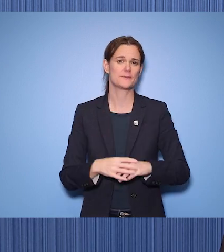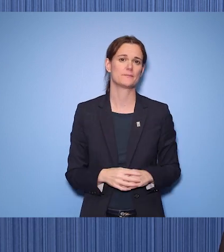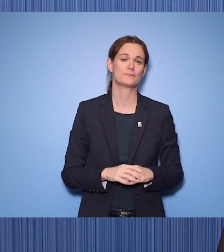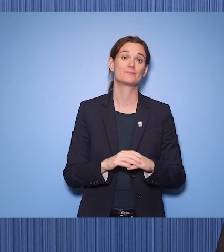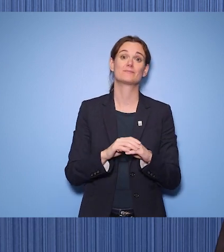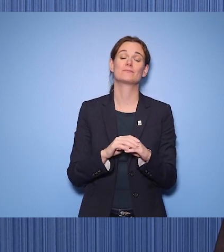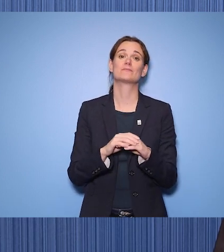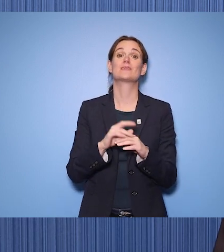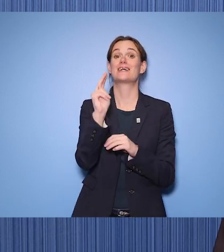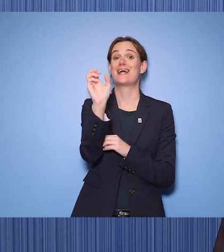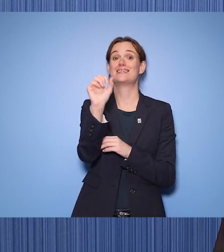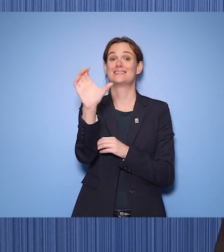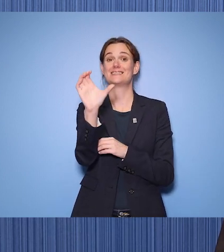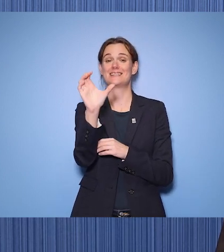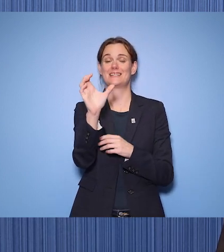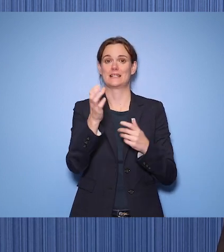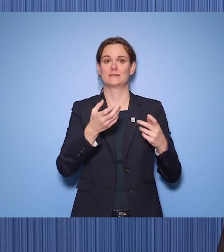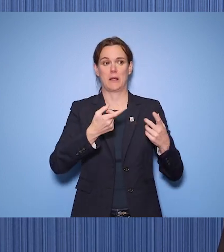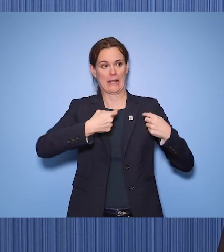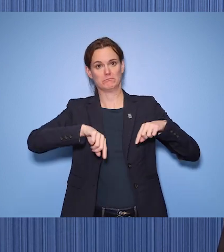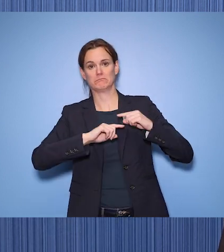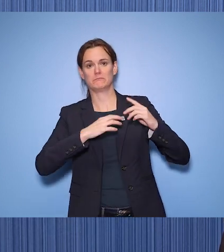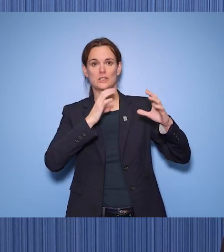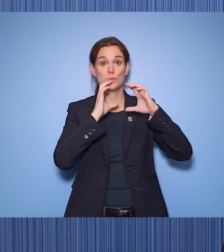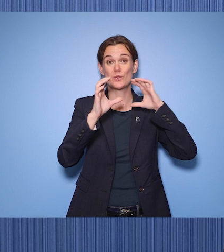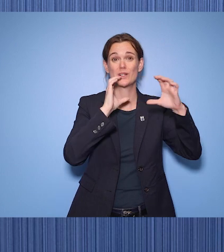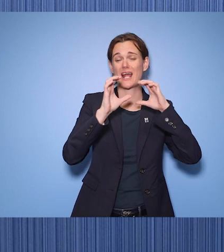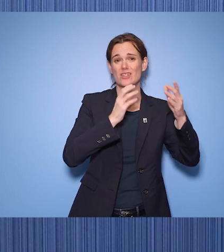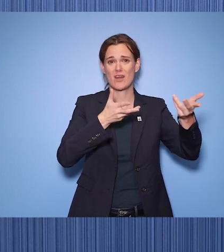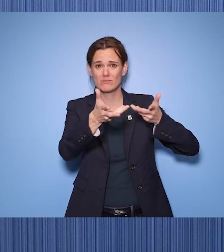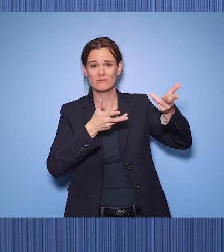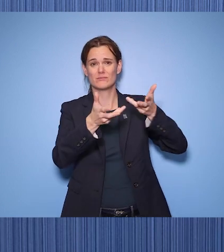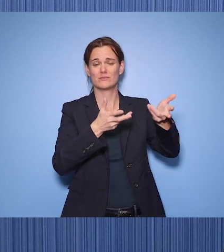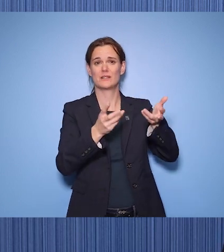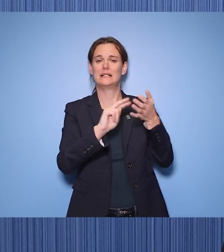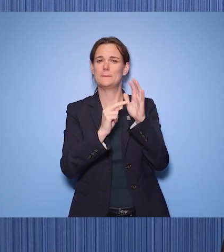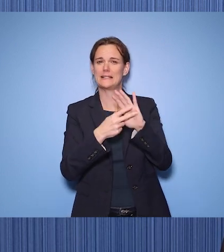communication between NSCC and industry partners allows the curriculum to always be relevant